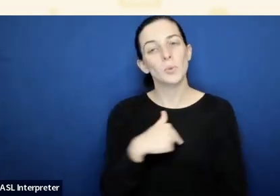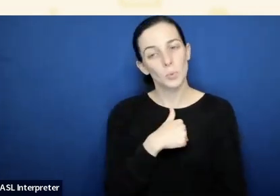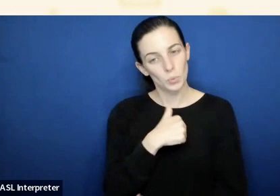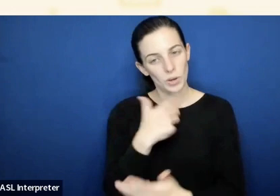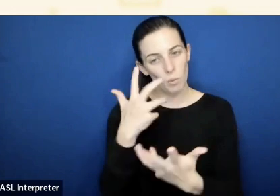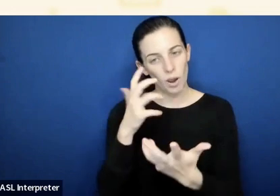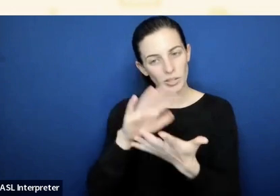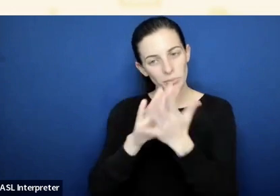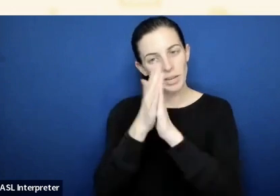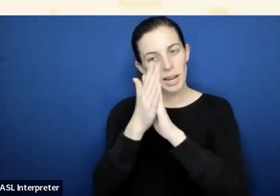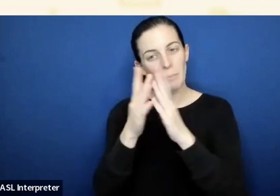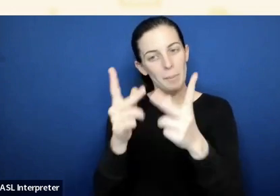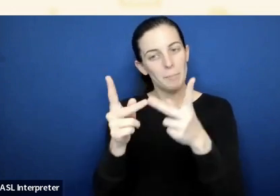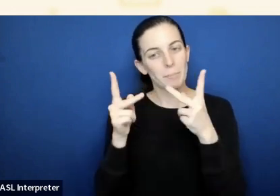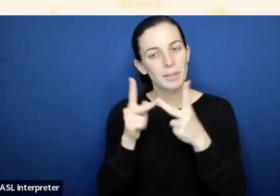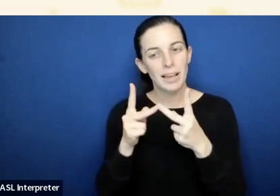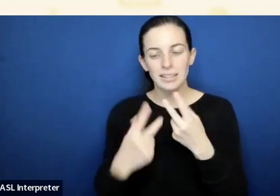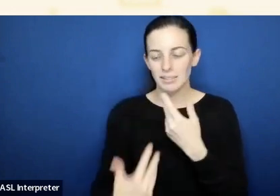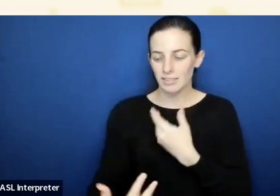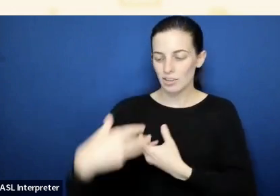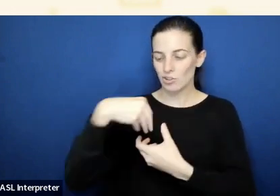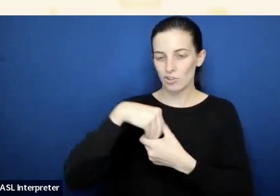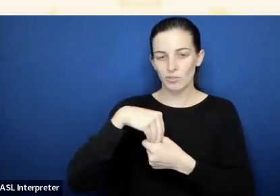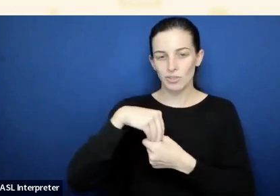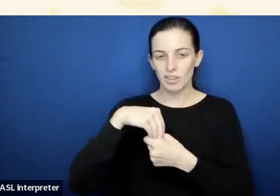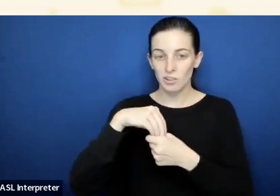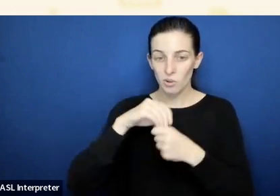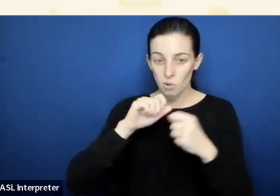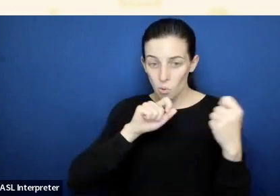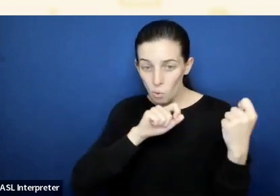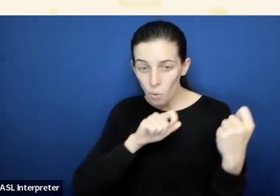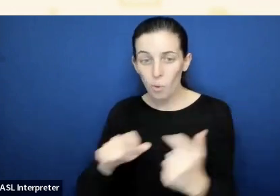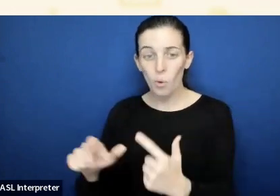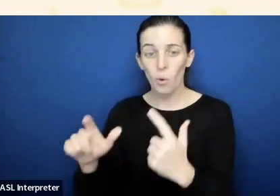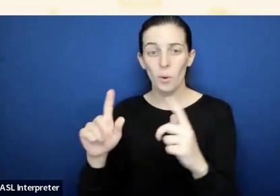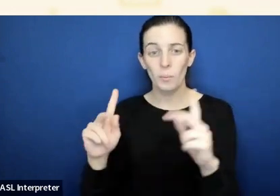a place where every member, visible disability or not,